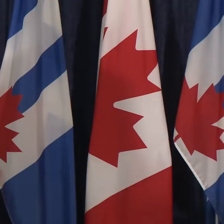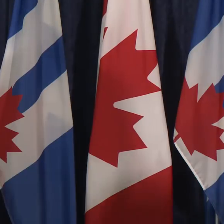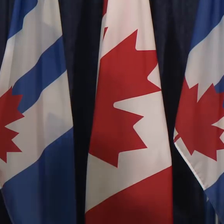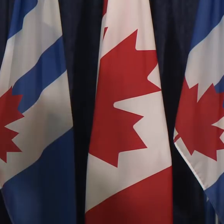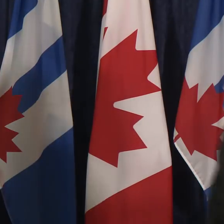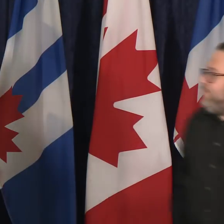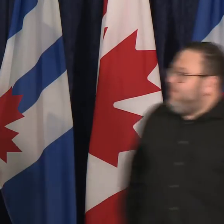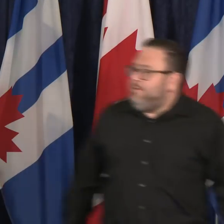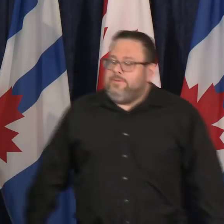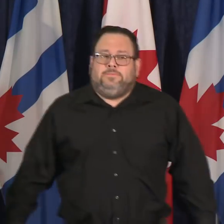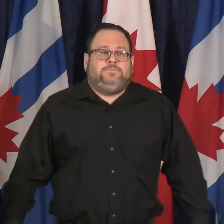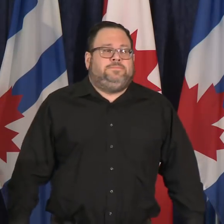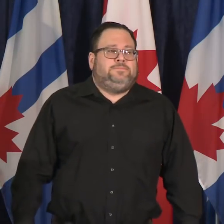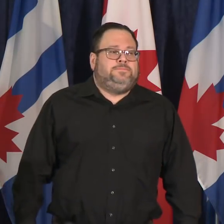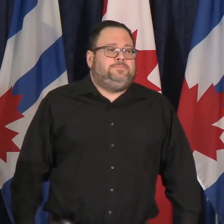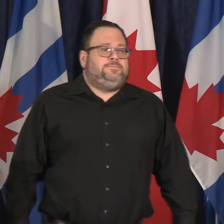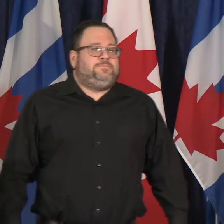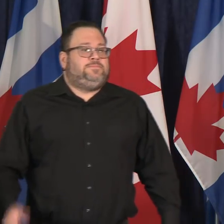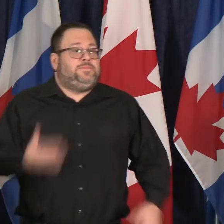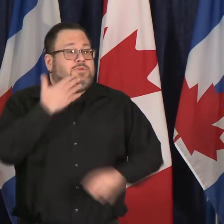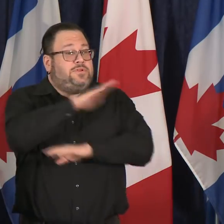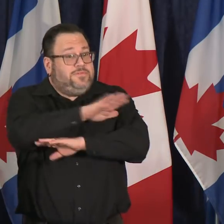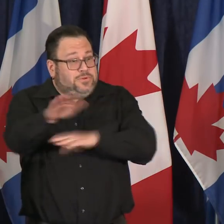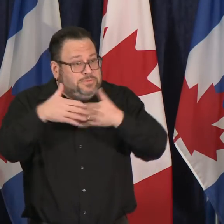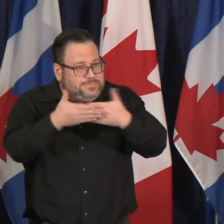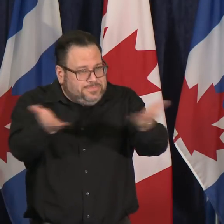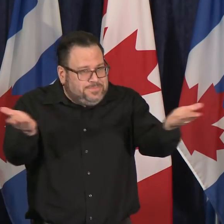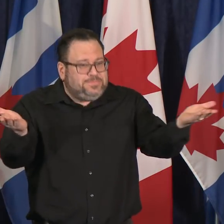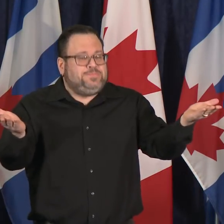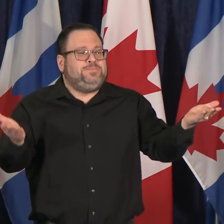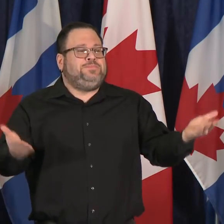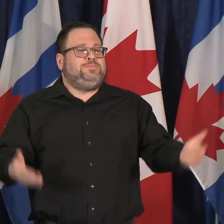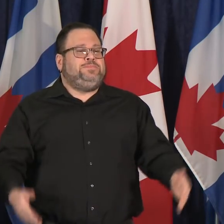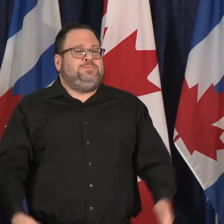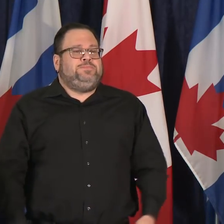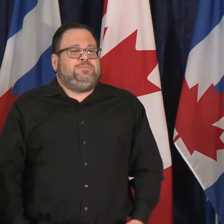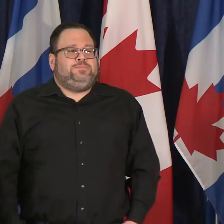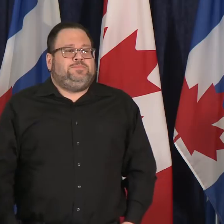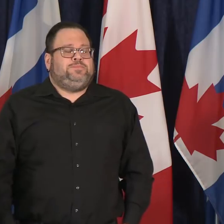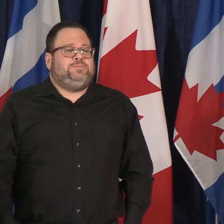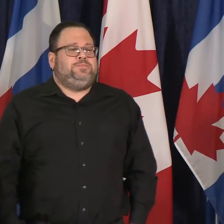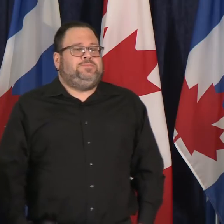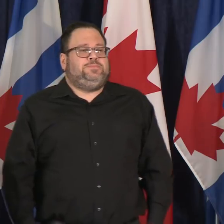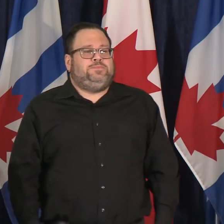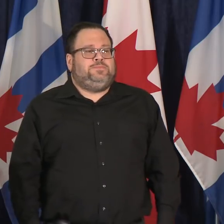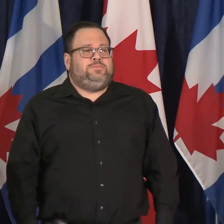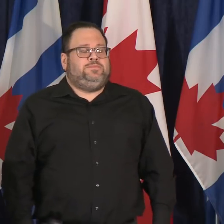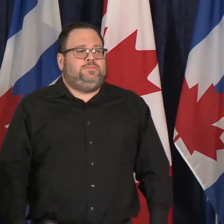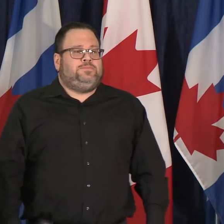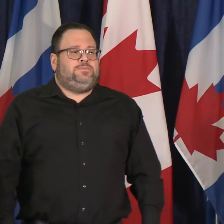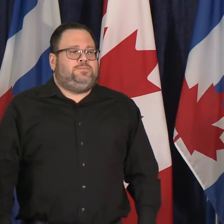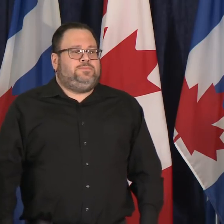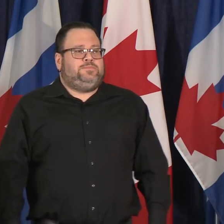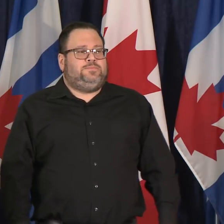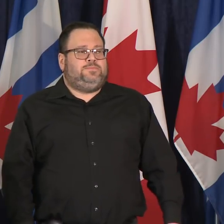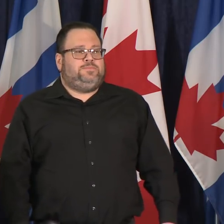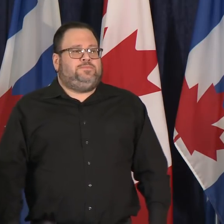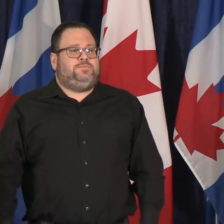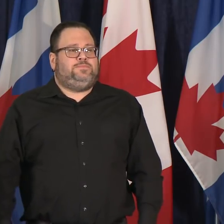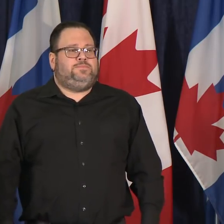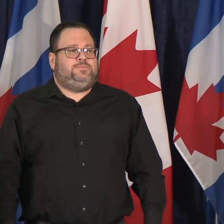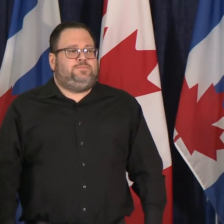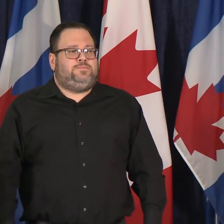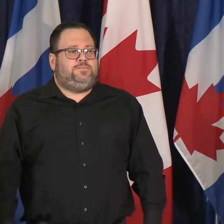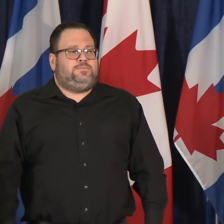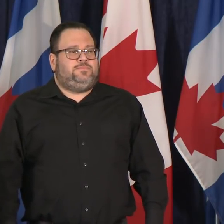good afternoon we ready so as you can see we have significantly reduced the